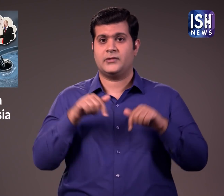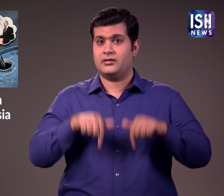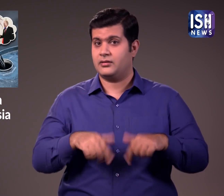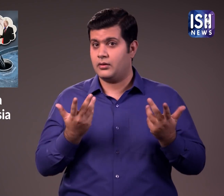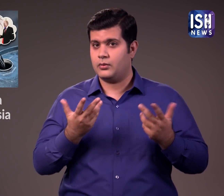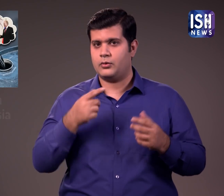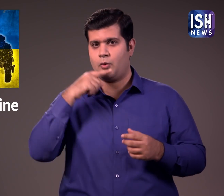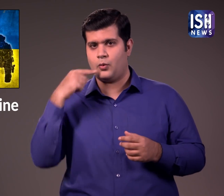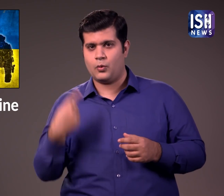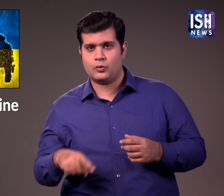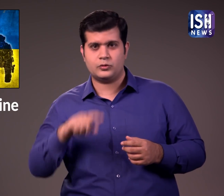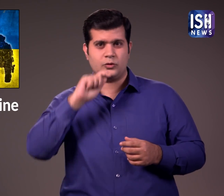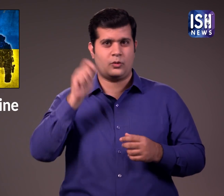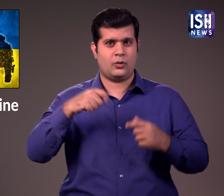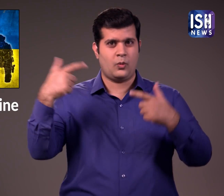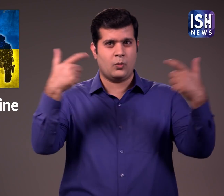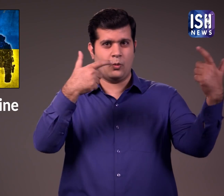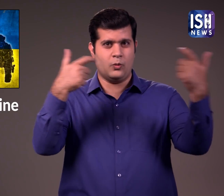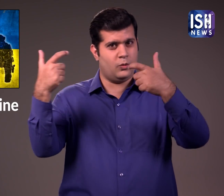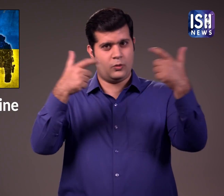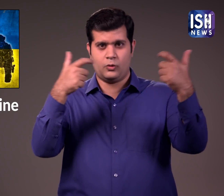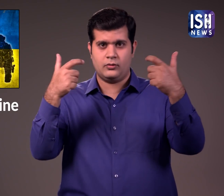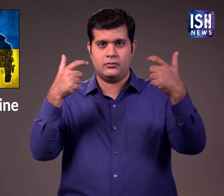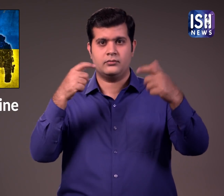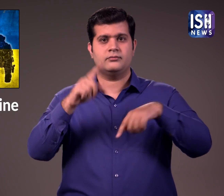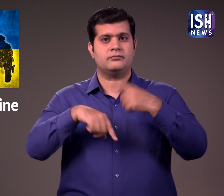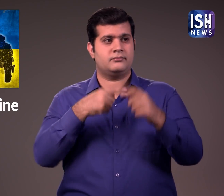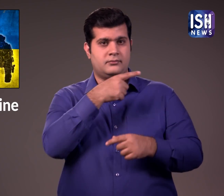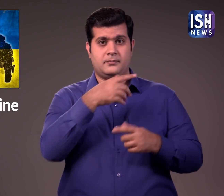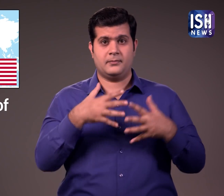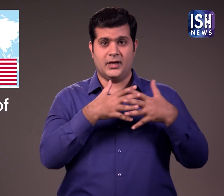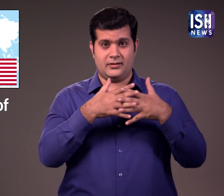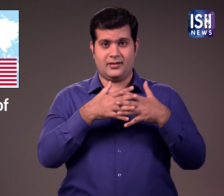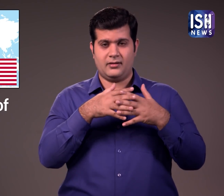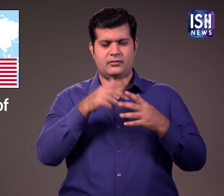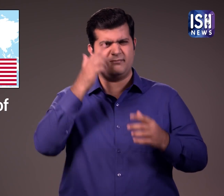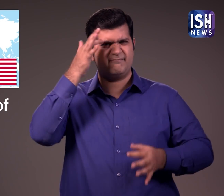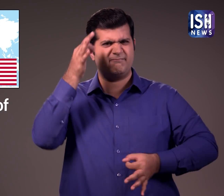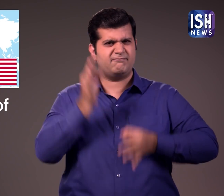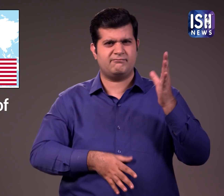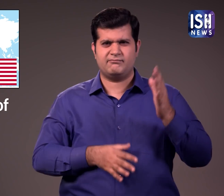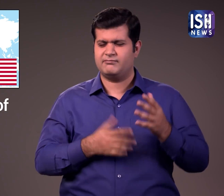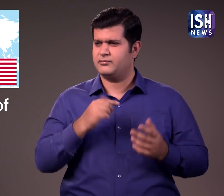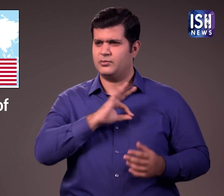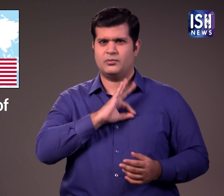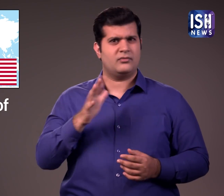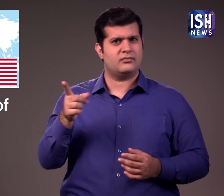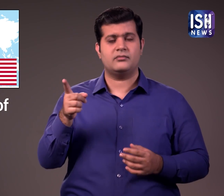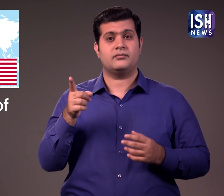After starting the war with Ukraine, US President Joe Biden furious with this,